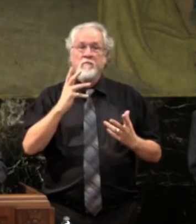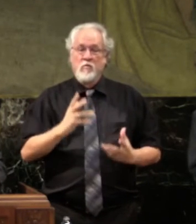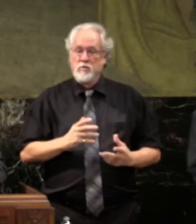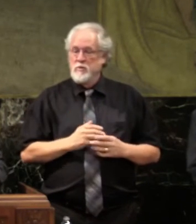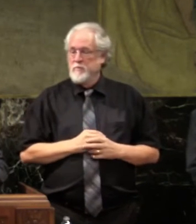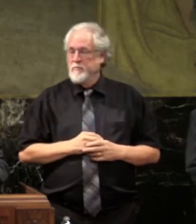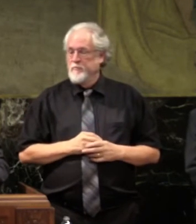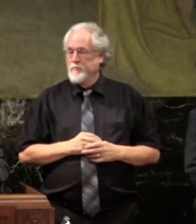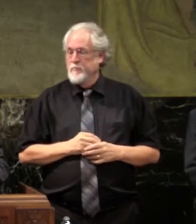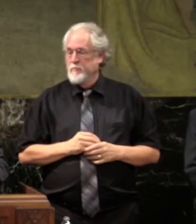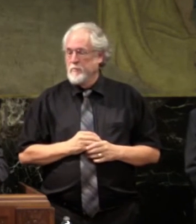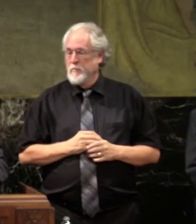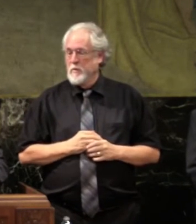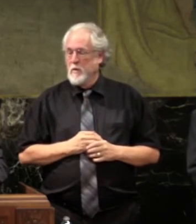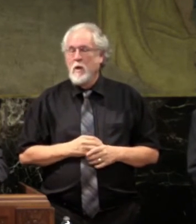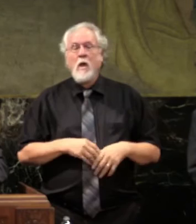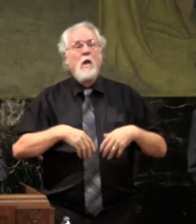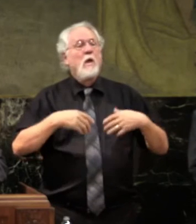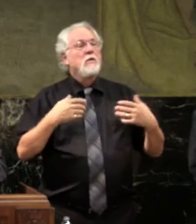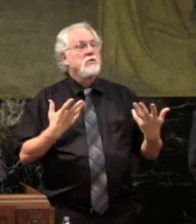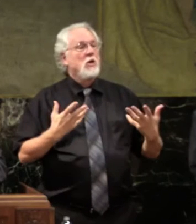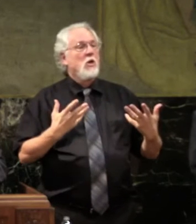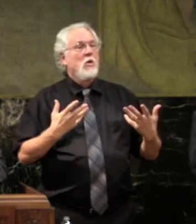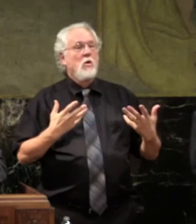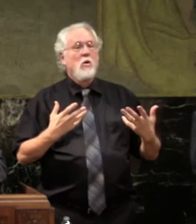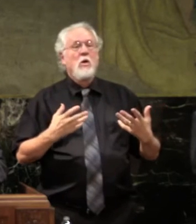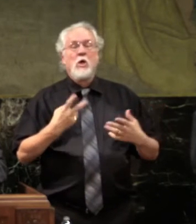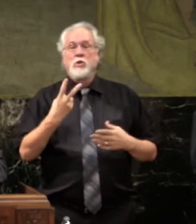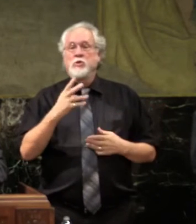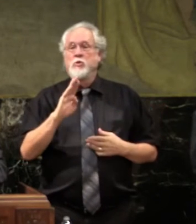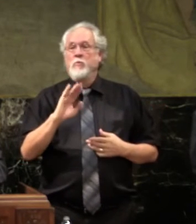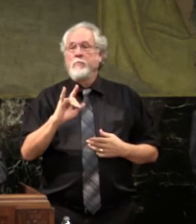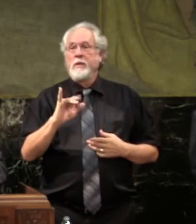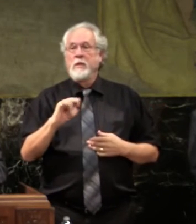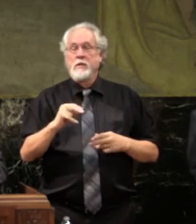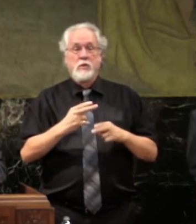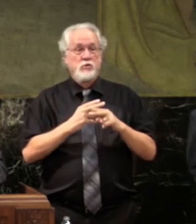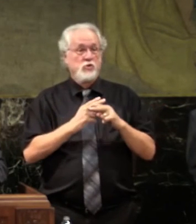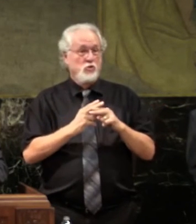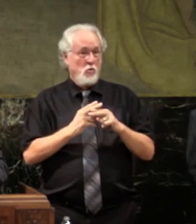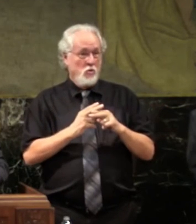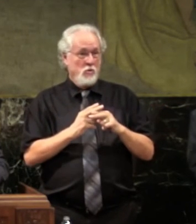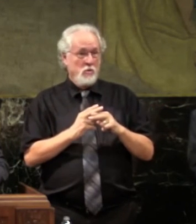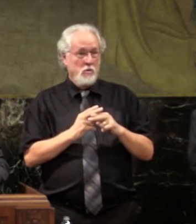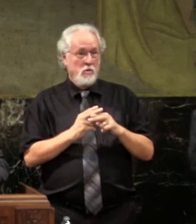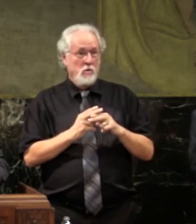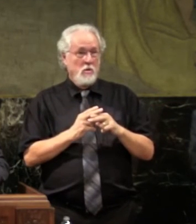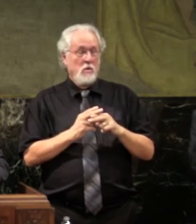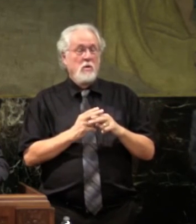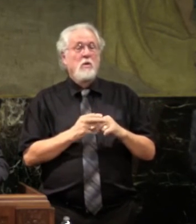so while we remain too big in short of our federal assistance recovery needs as